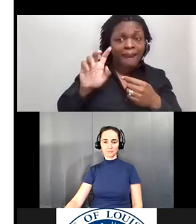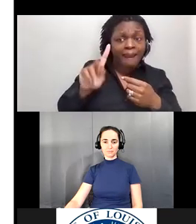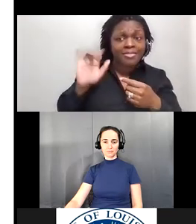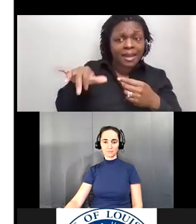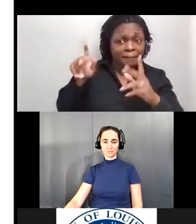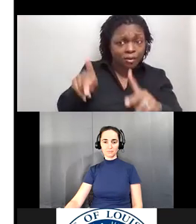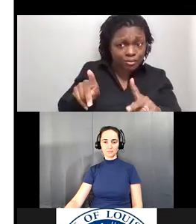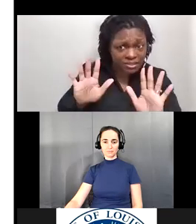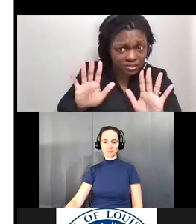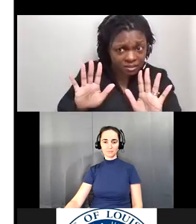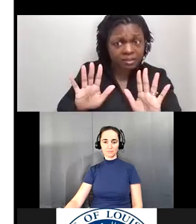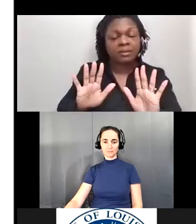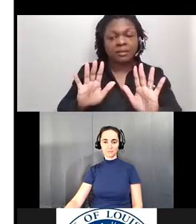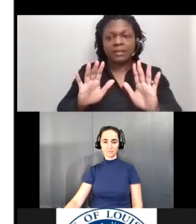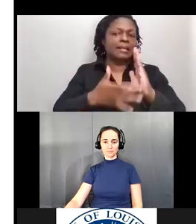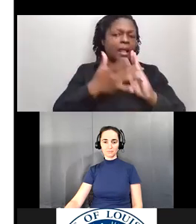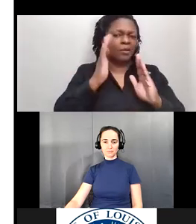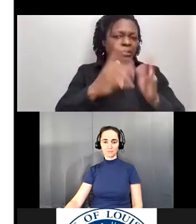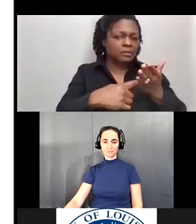technologies out there we'll talk about in a second. There's different ones, but let's